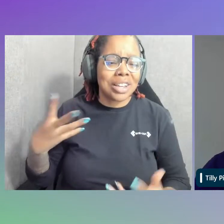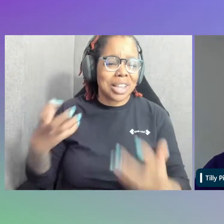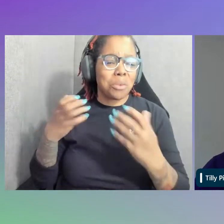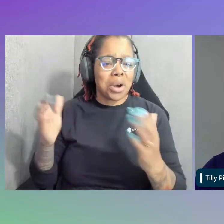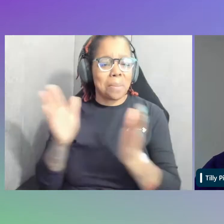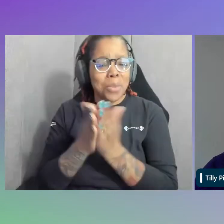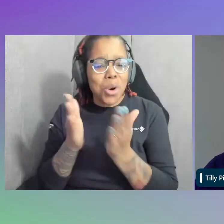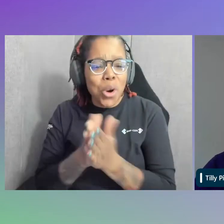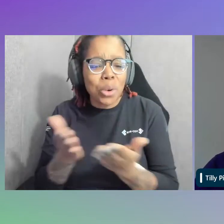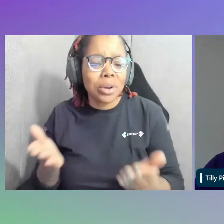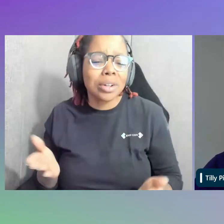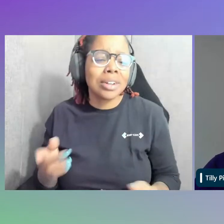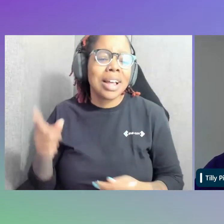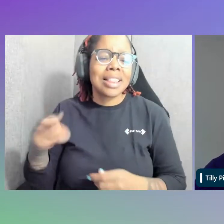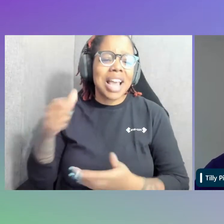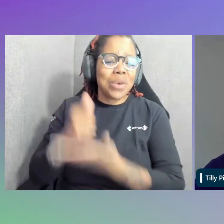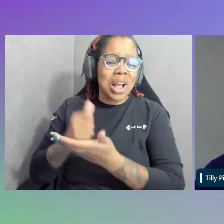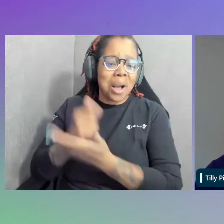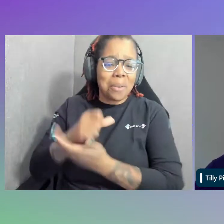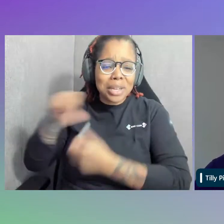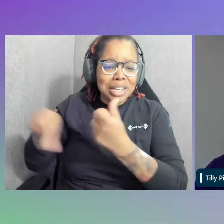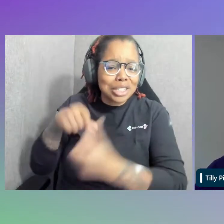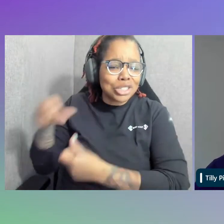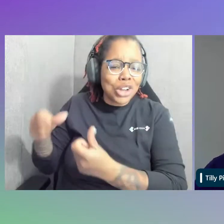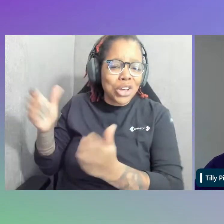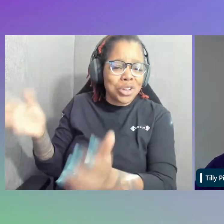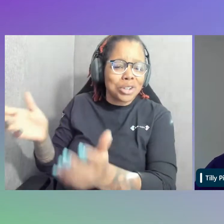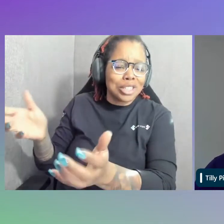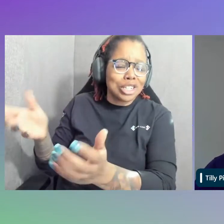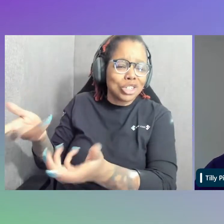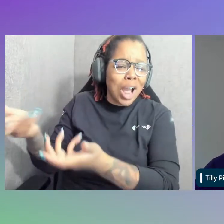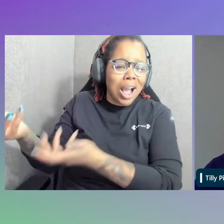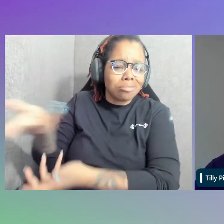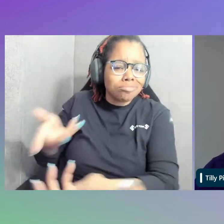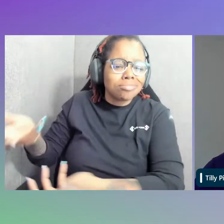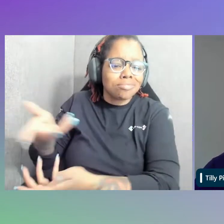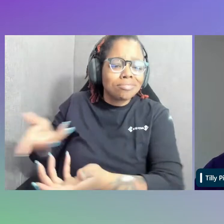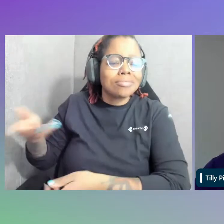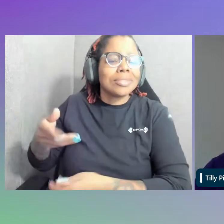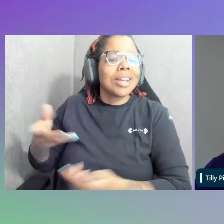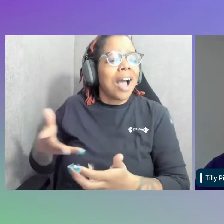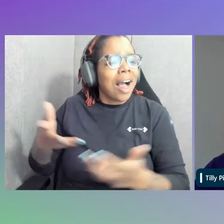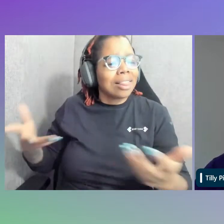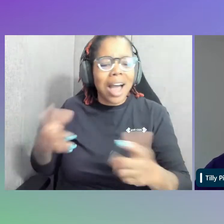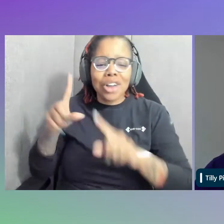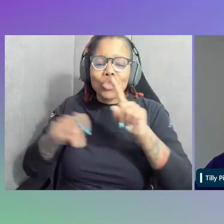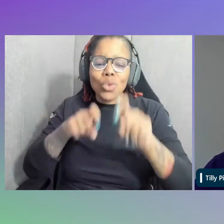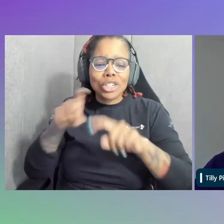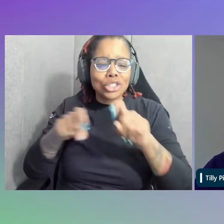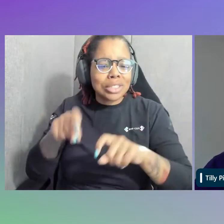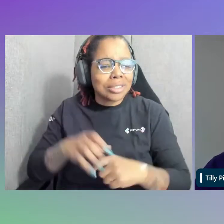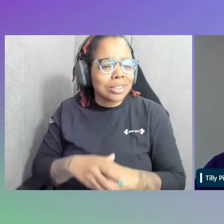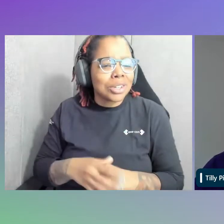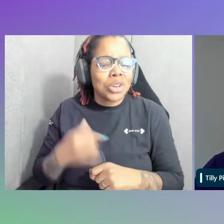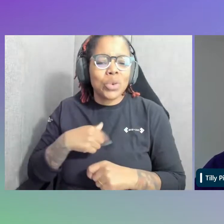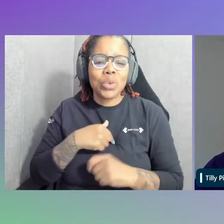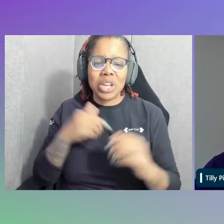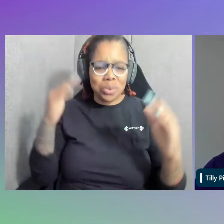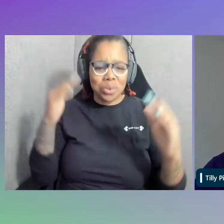They were helping each other in chat with questions. There were lots of questions. Um, we were